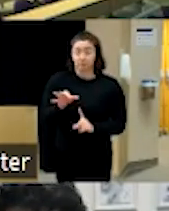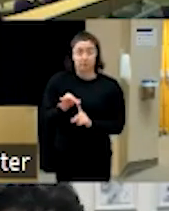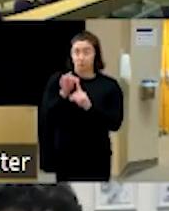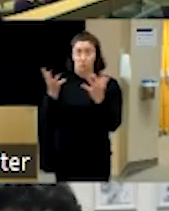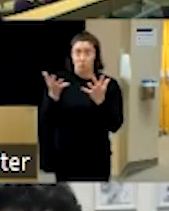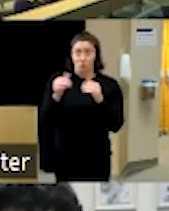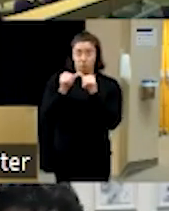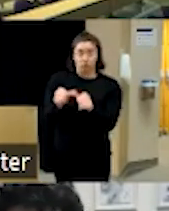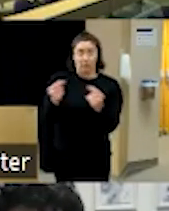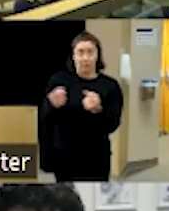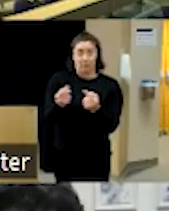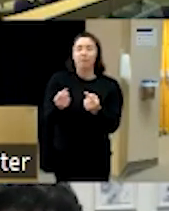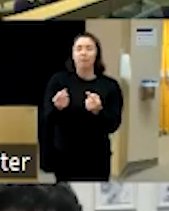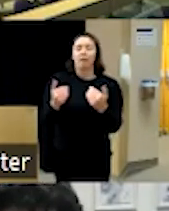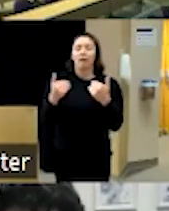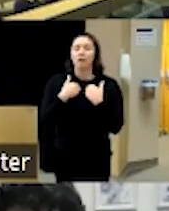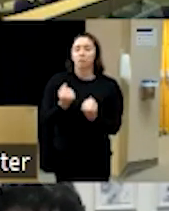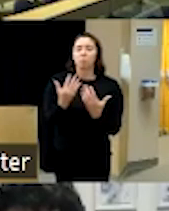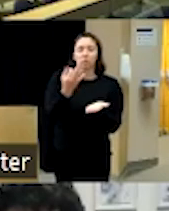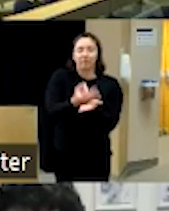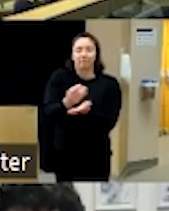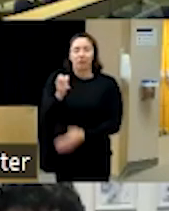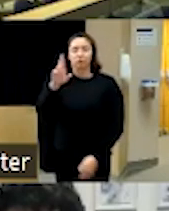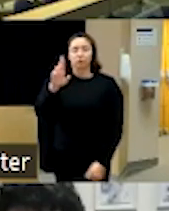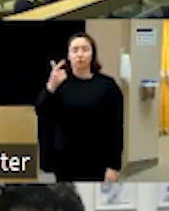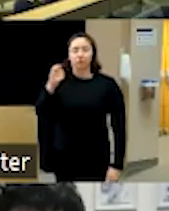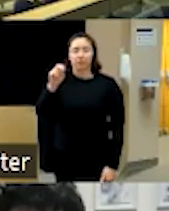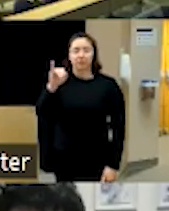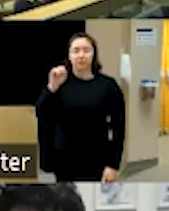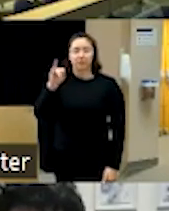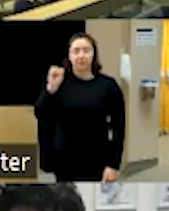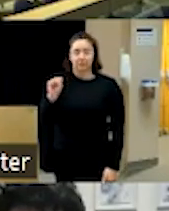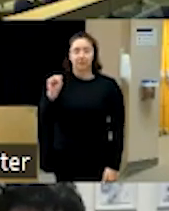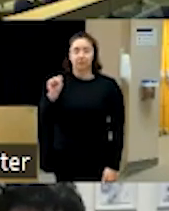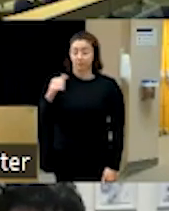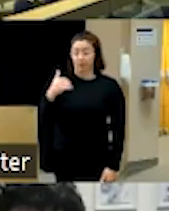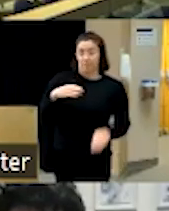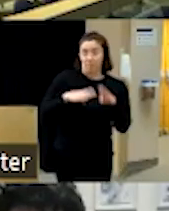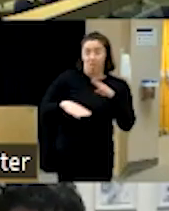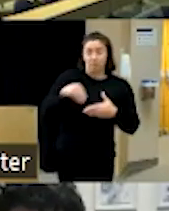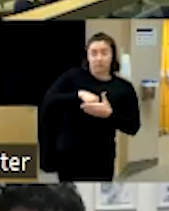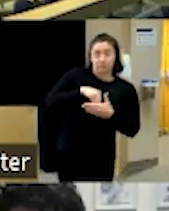pain is that it has this multifactorial Genesis so their biological psychological and social factors